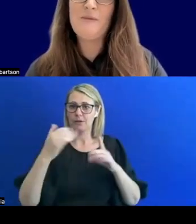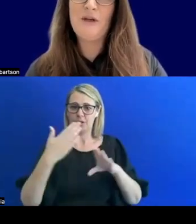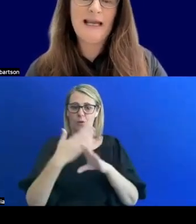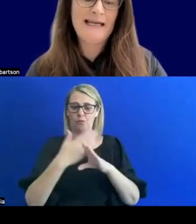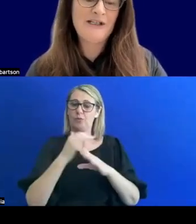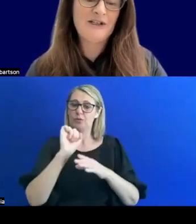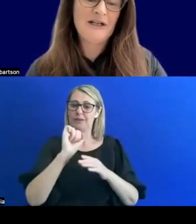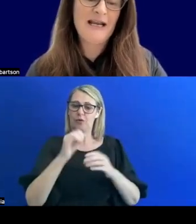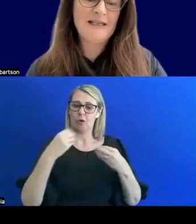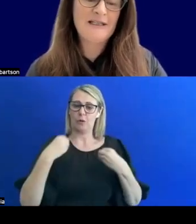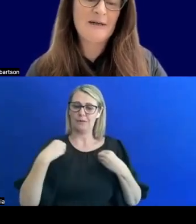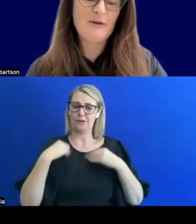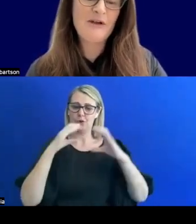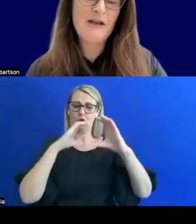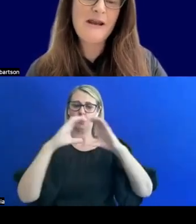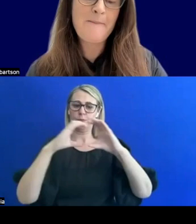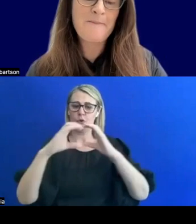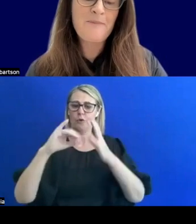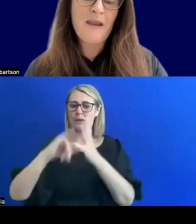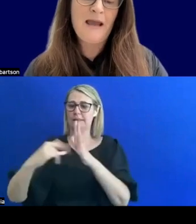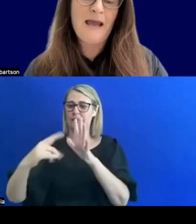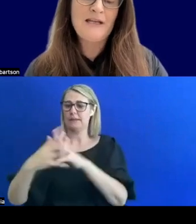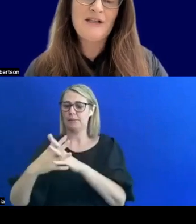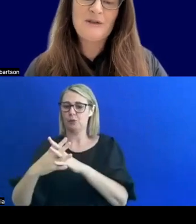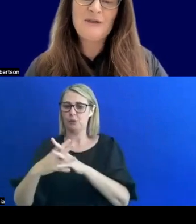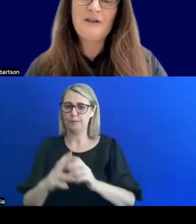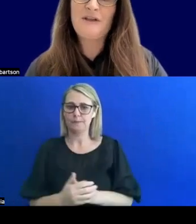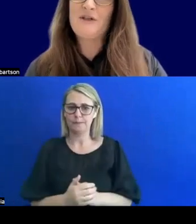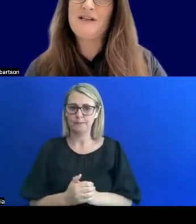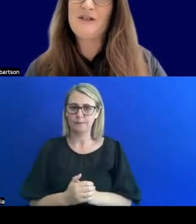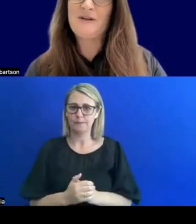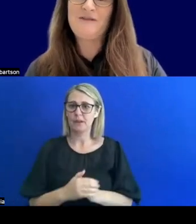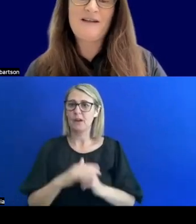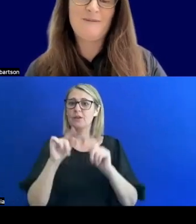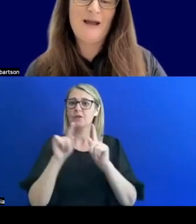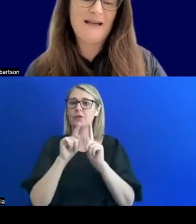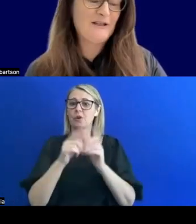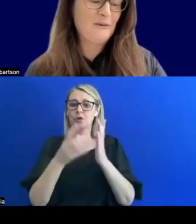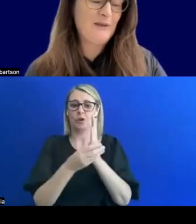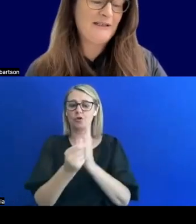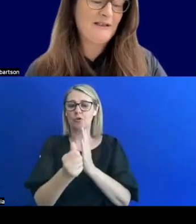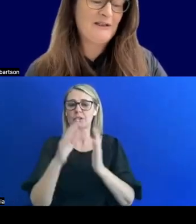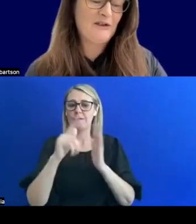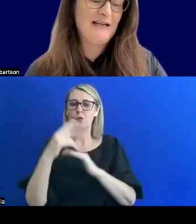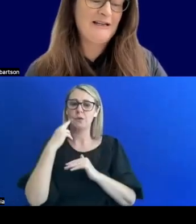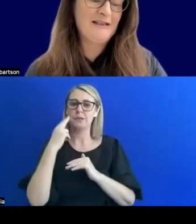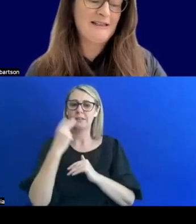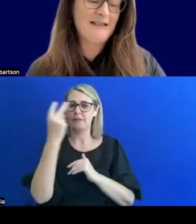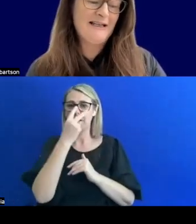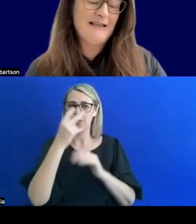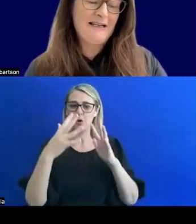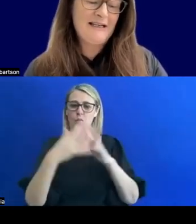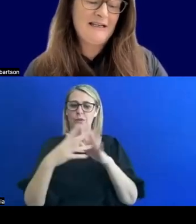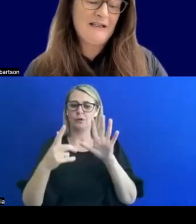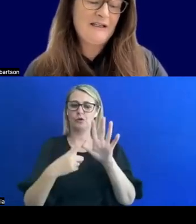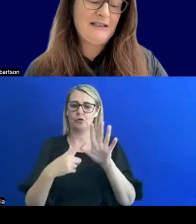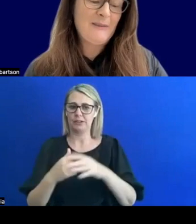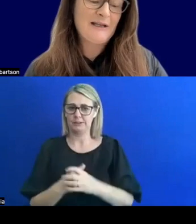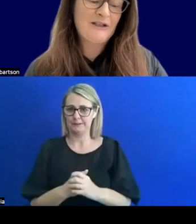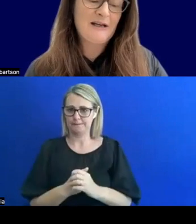CommunicationSW and she’s also the treasurer of Deafblind West Australians. She’s passionate